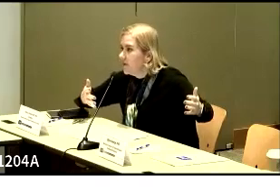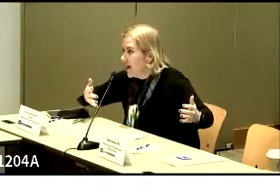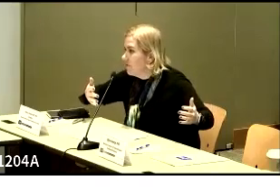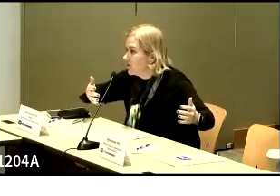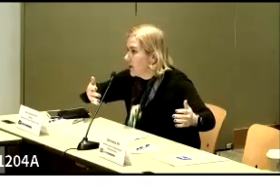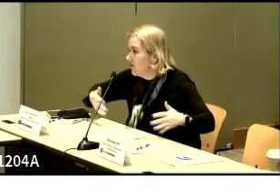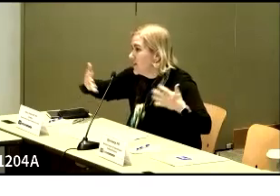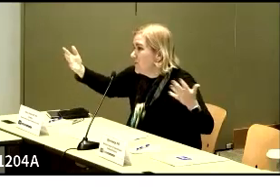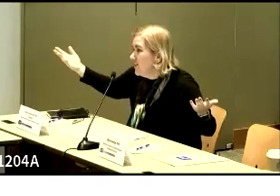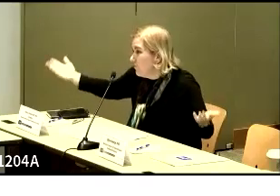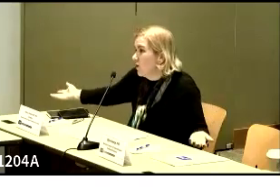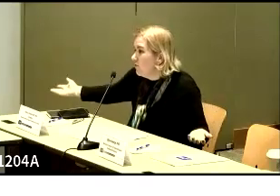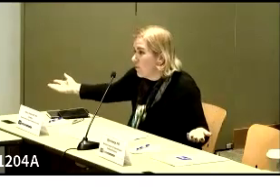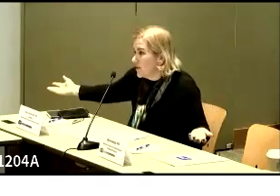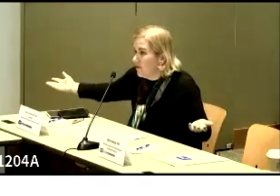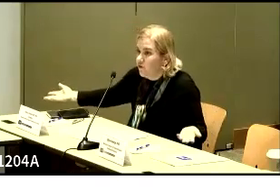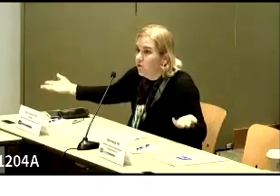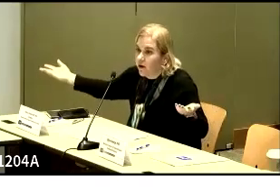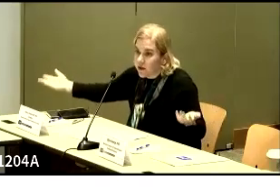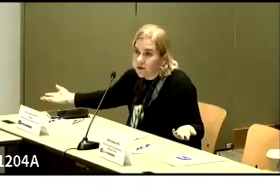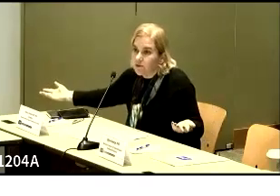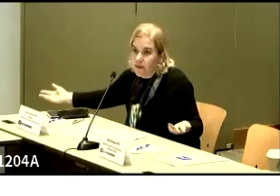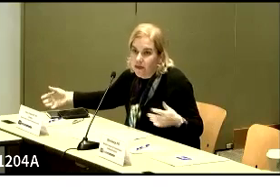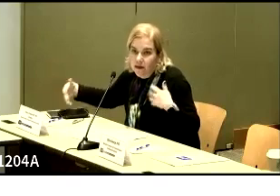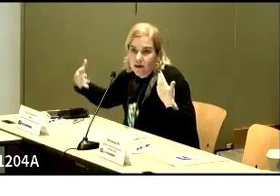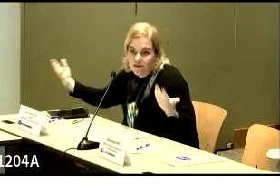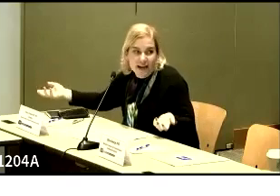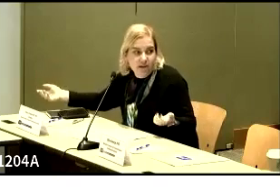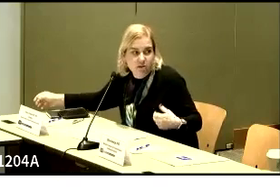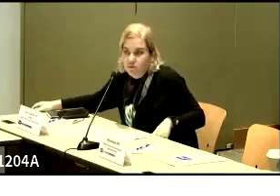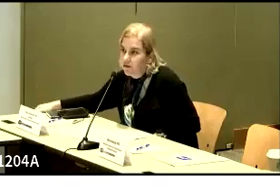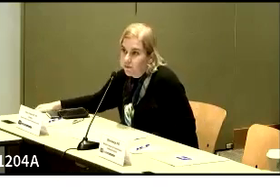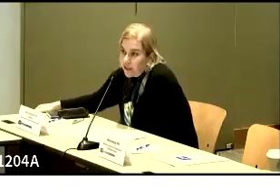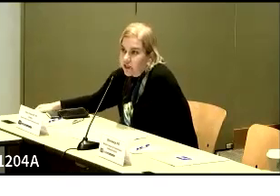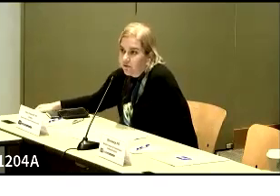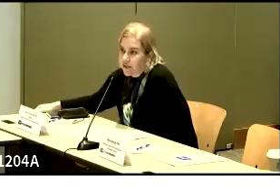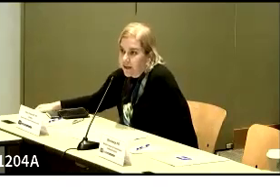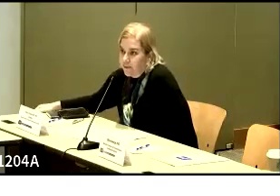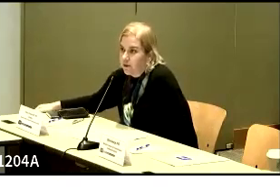of these adverse childhood events, we'd see 44% fewer adults being diagnosed with depression, for example.